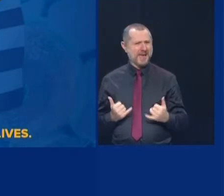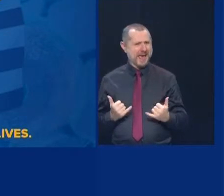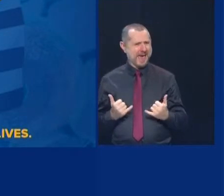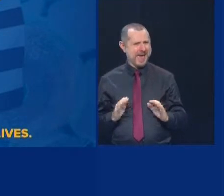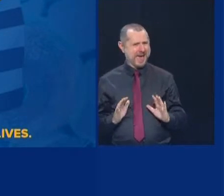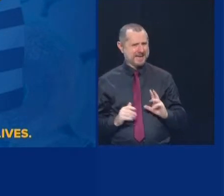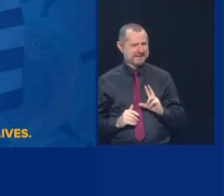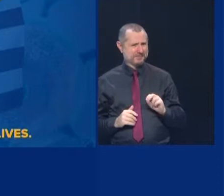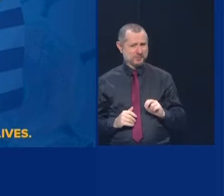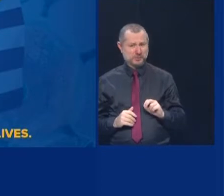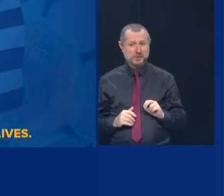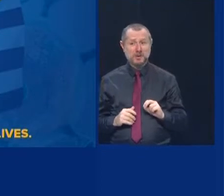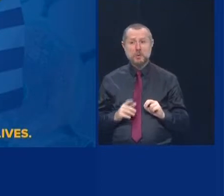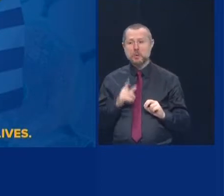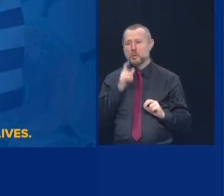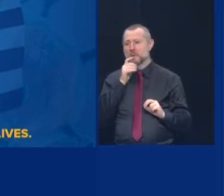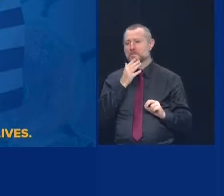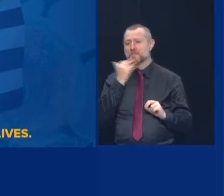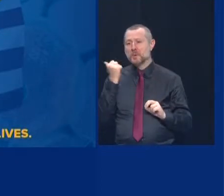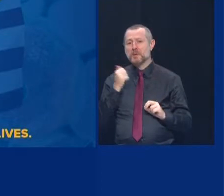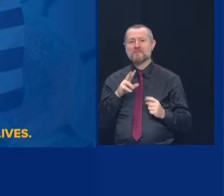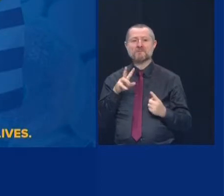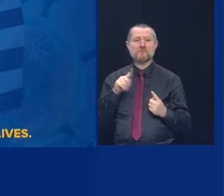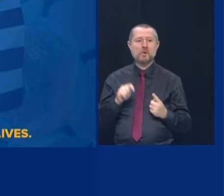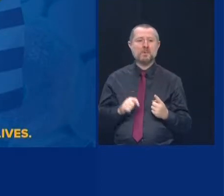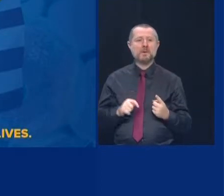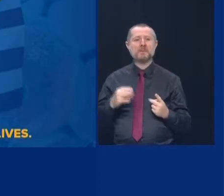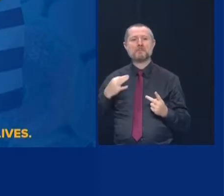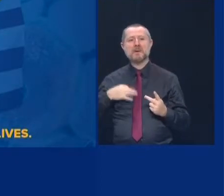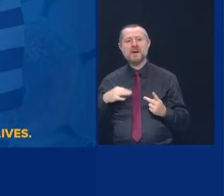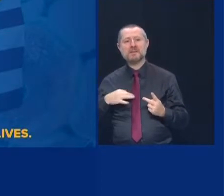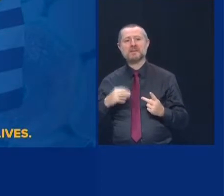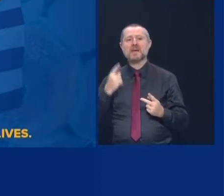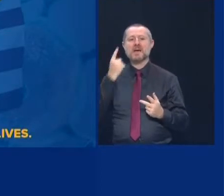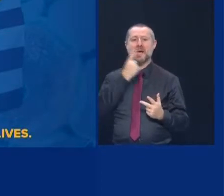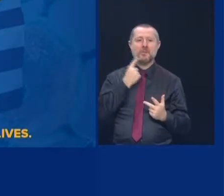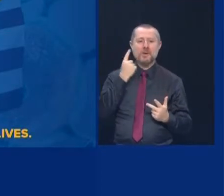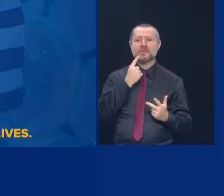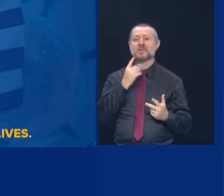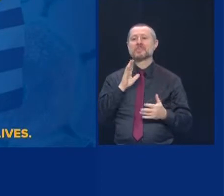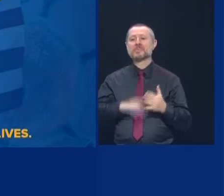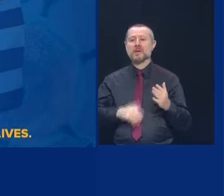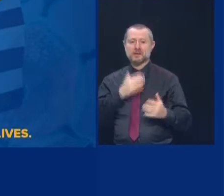WE'RE FINE, WE'RE ONLY AT 3%. YES, YOU'RE RIGHT. WE'RE ONLY AT 3%.